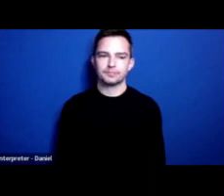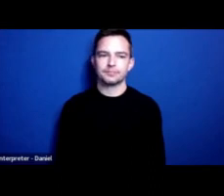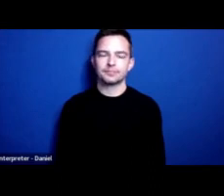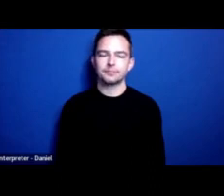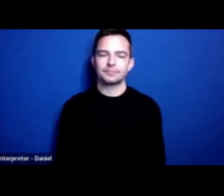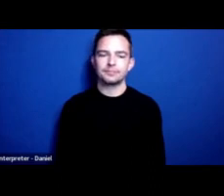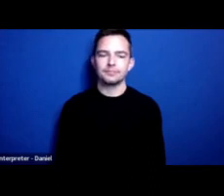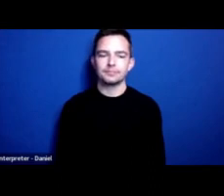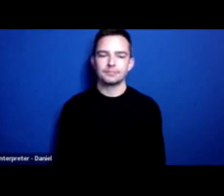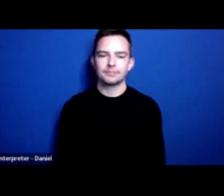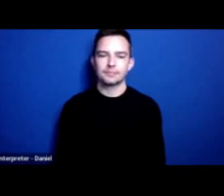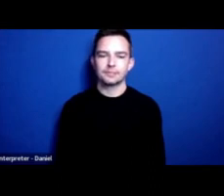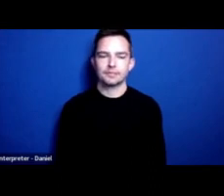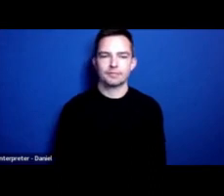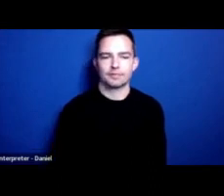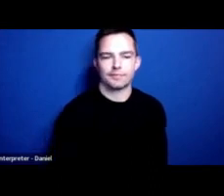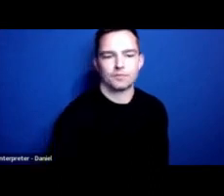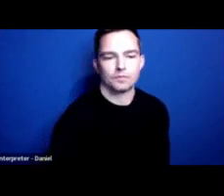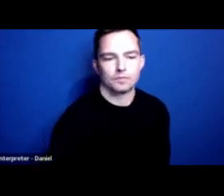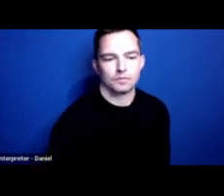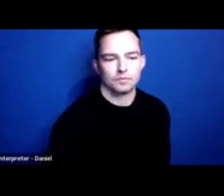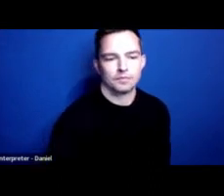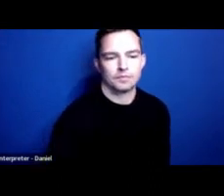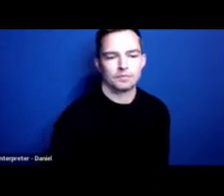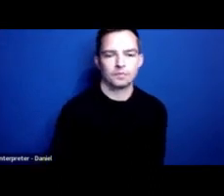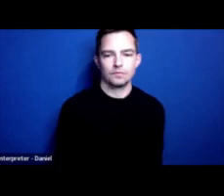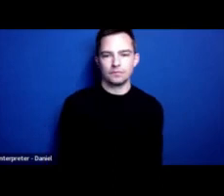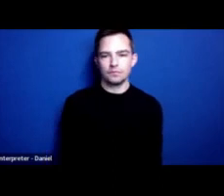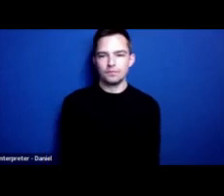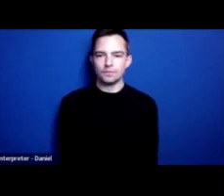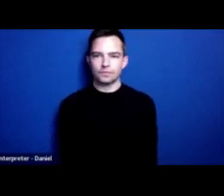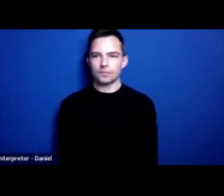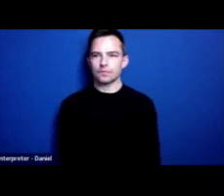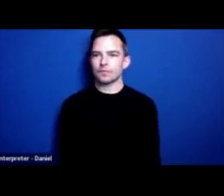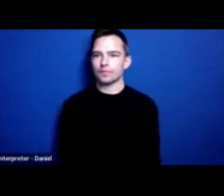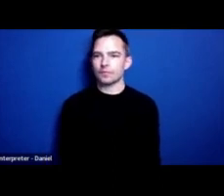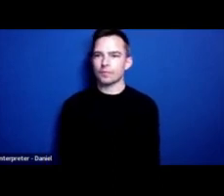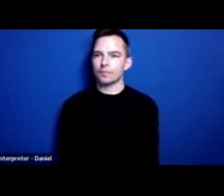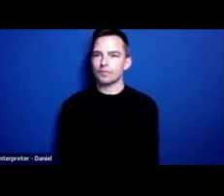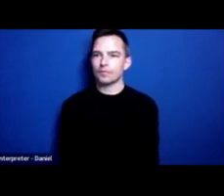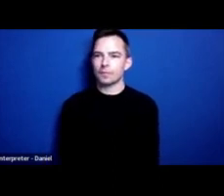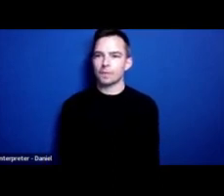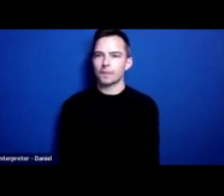vivo. Se puede acceder a la interpretación en español en vivo haciendo clic en el botón